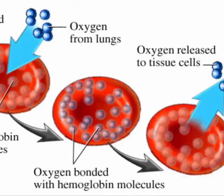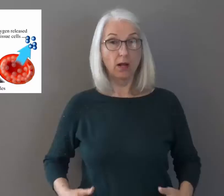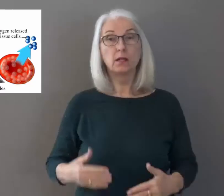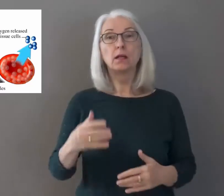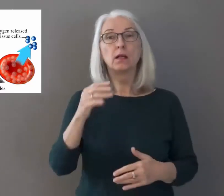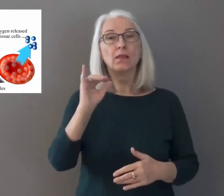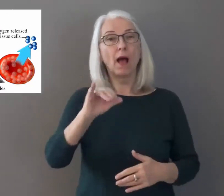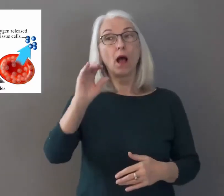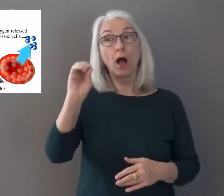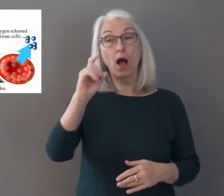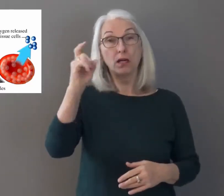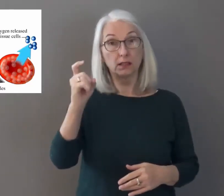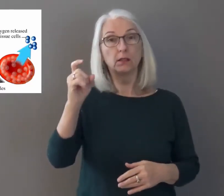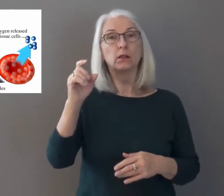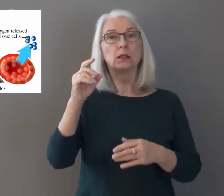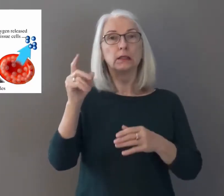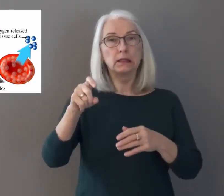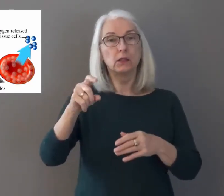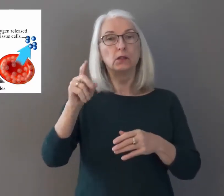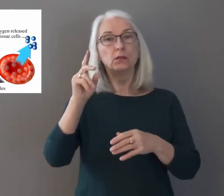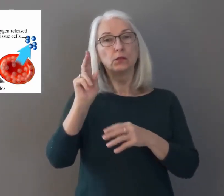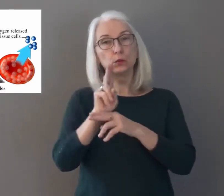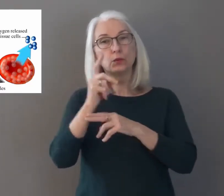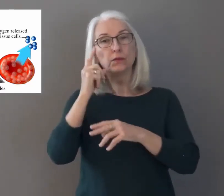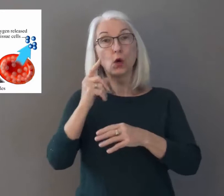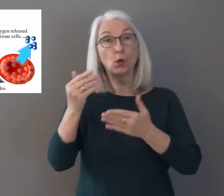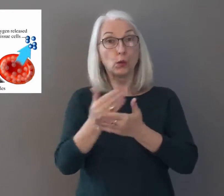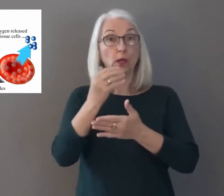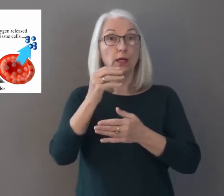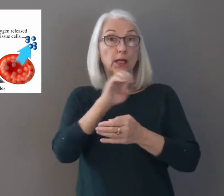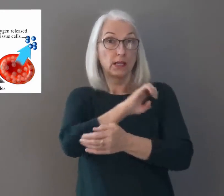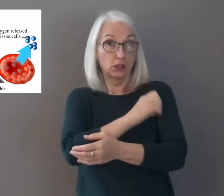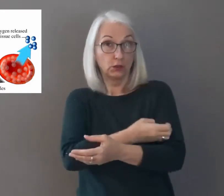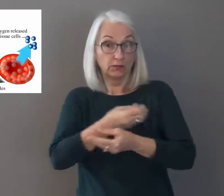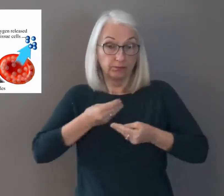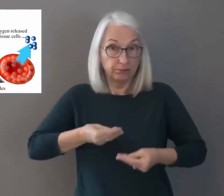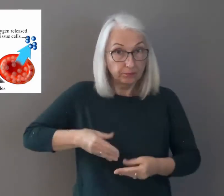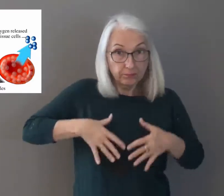The oxygen is then used to create energy.